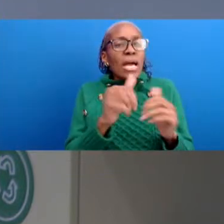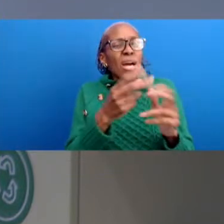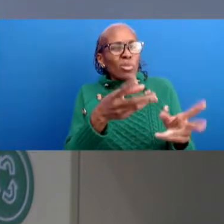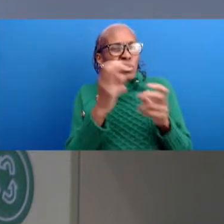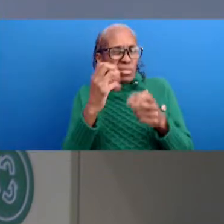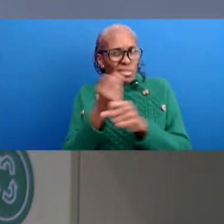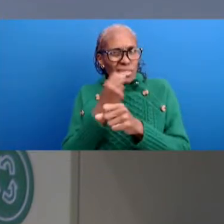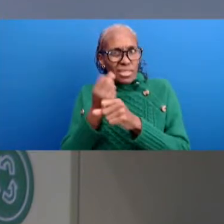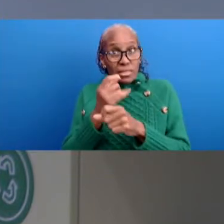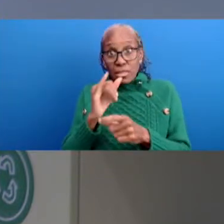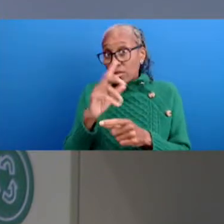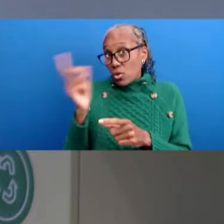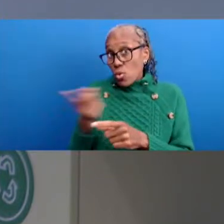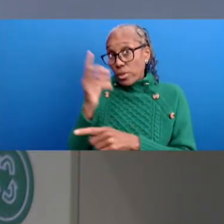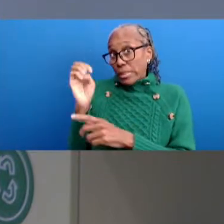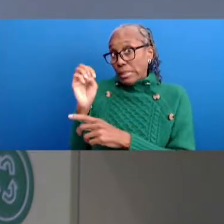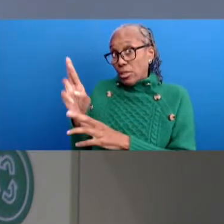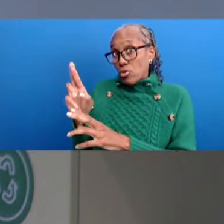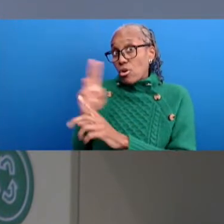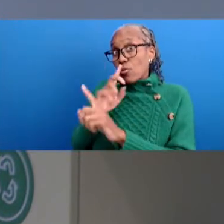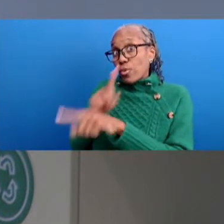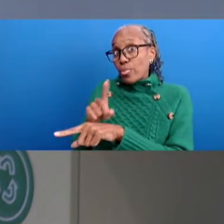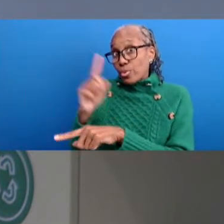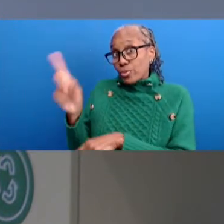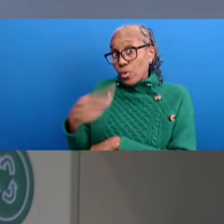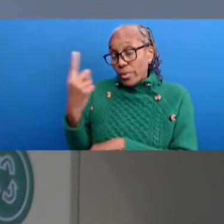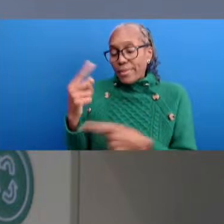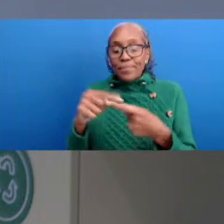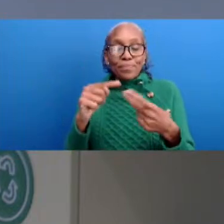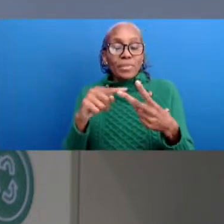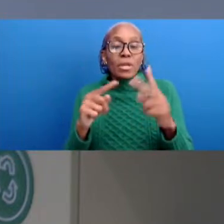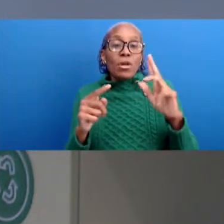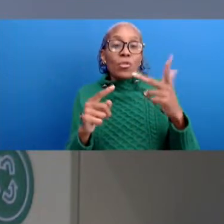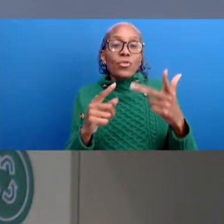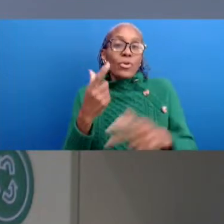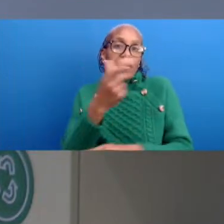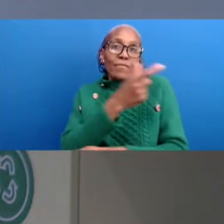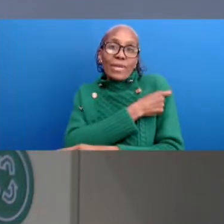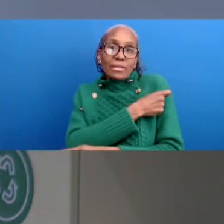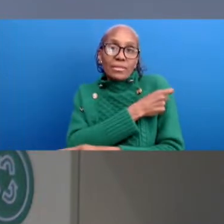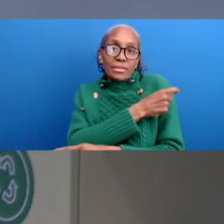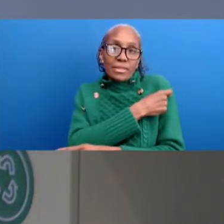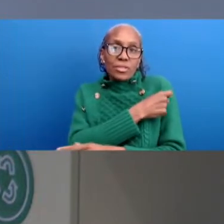STAY IN TOUCH WITH THE SCHOOLS INCLUDING PRIVATE SCHOOLS AND